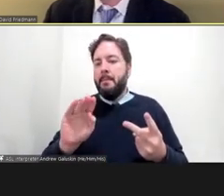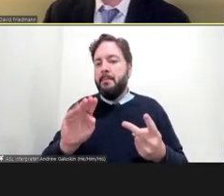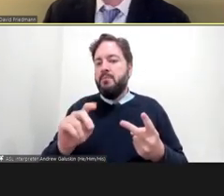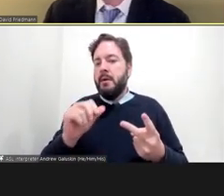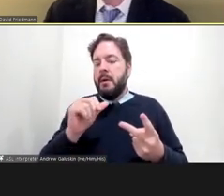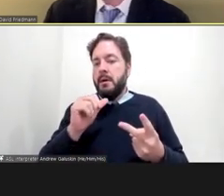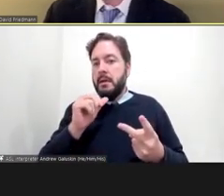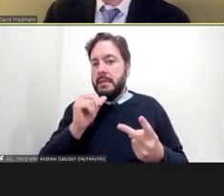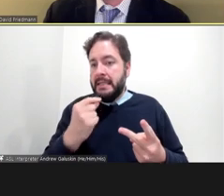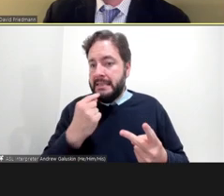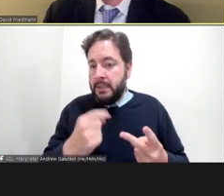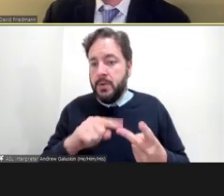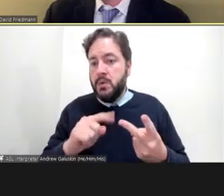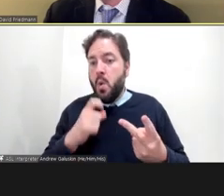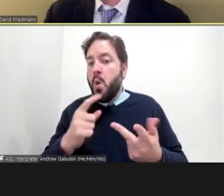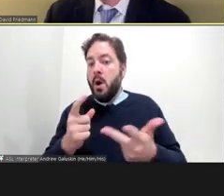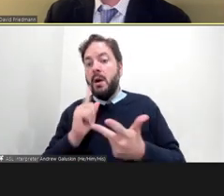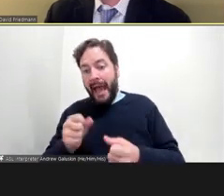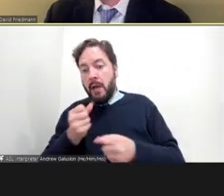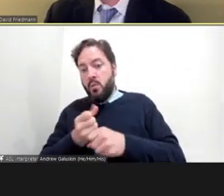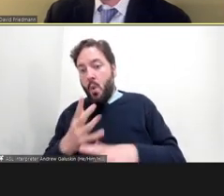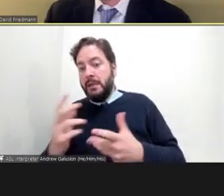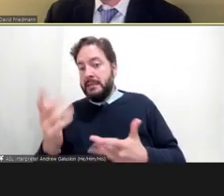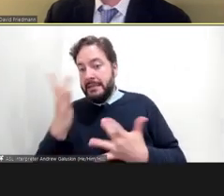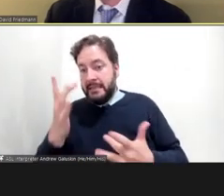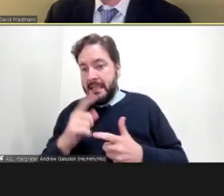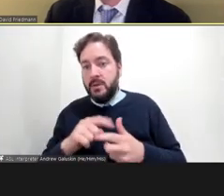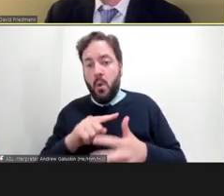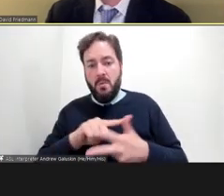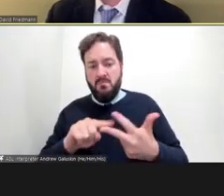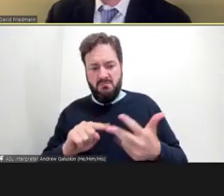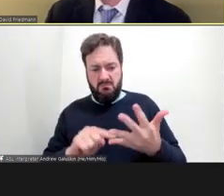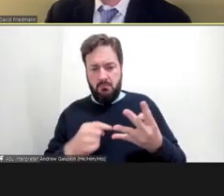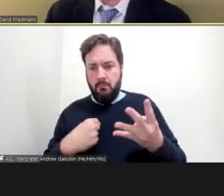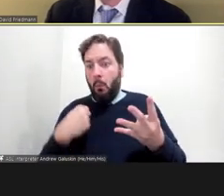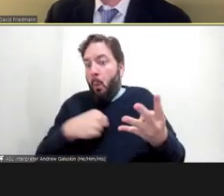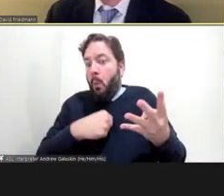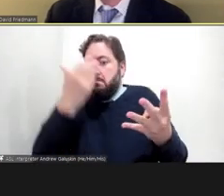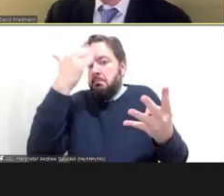disease causing. Or... In many cases, we don't know. It's sort of undetermined significance.